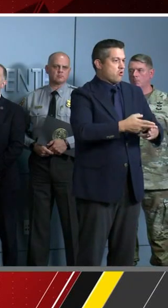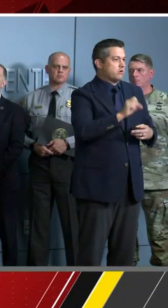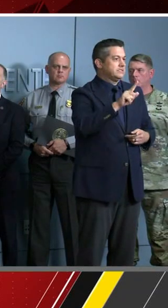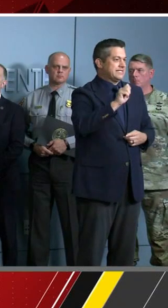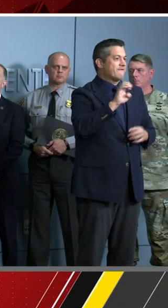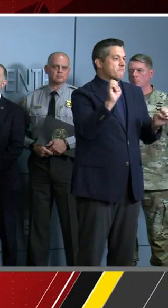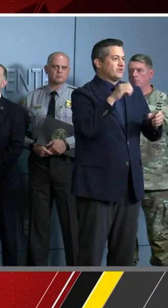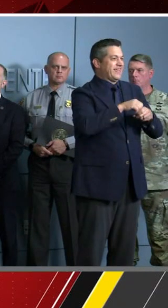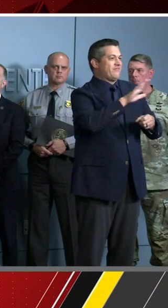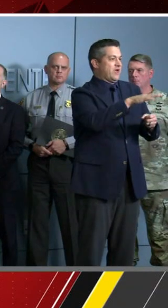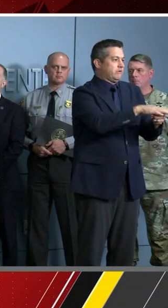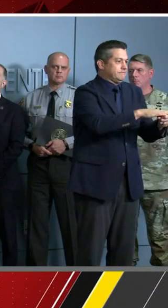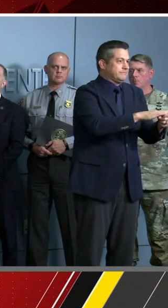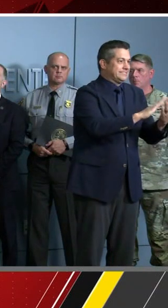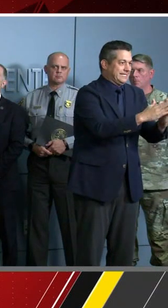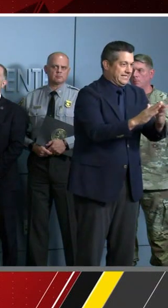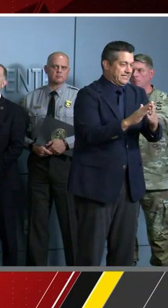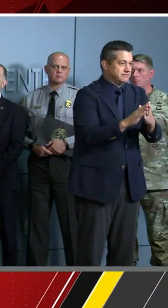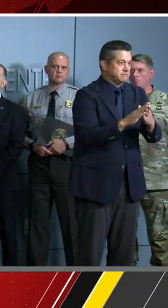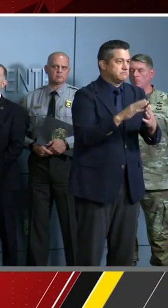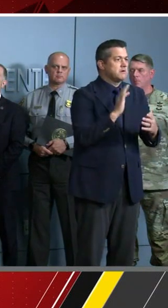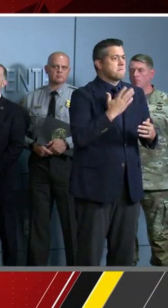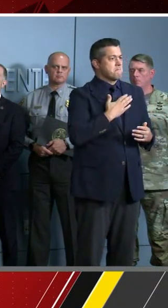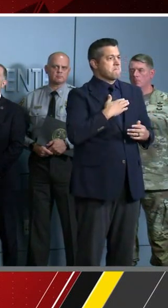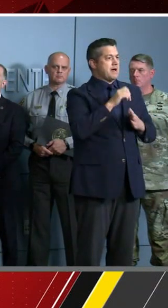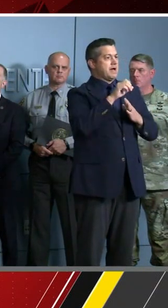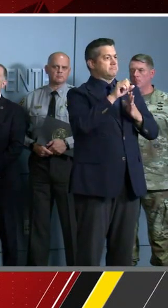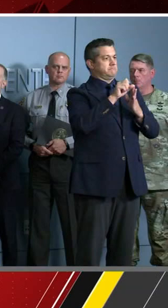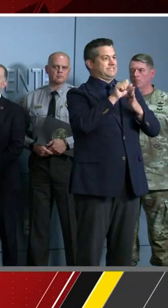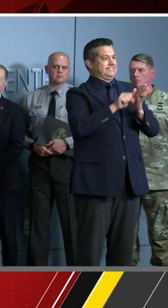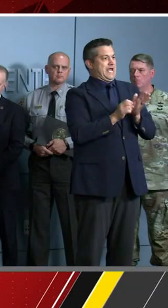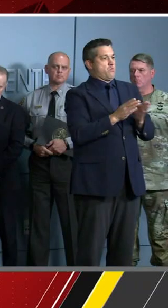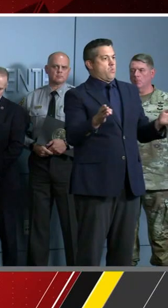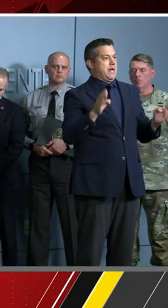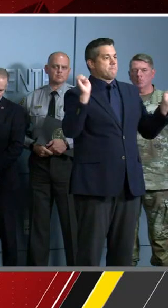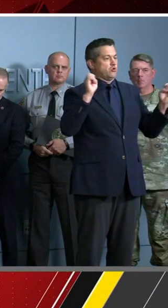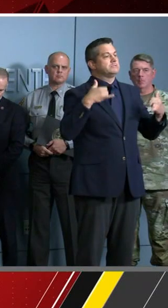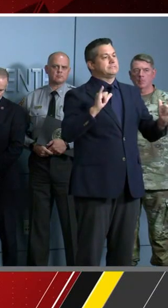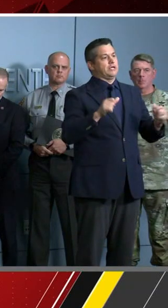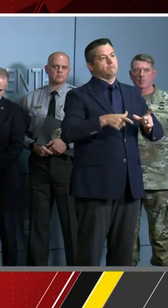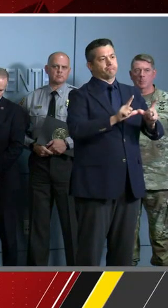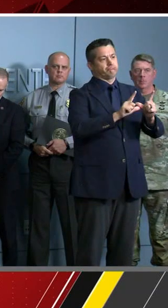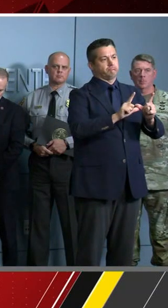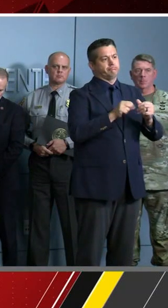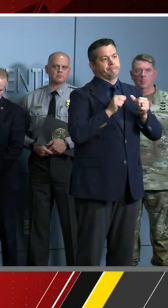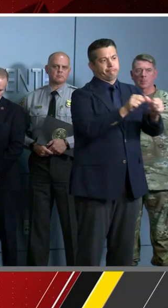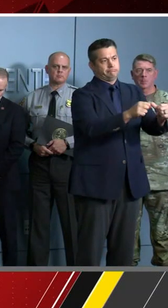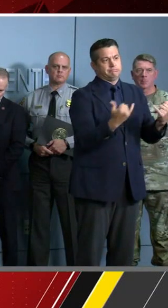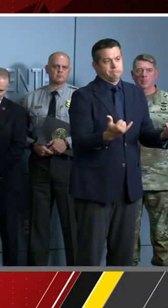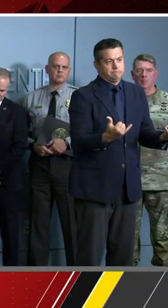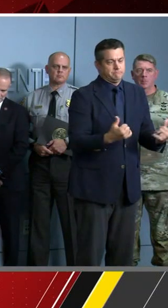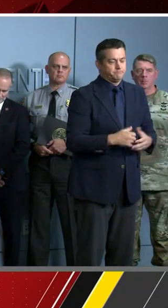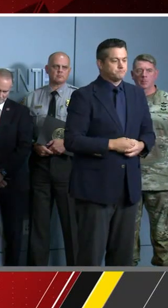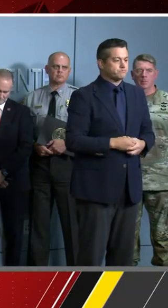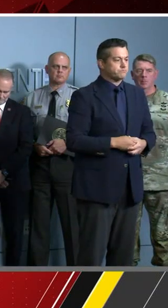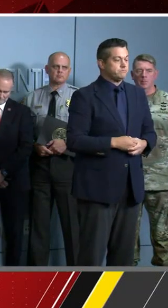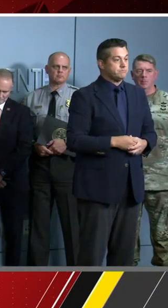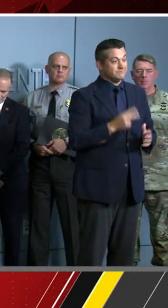the statewide state of emergency